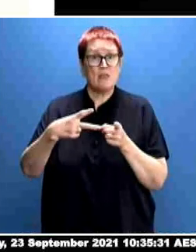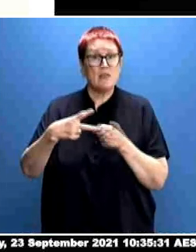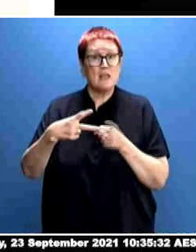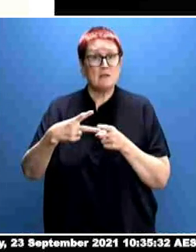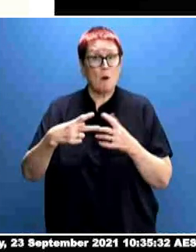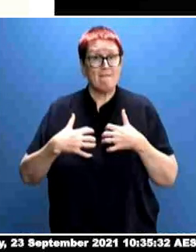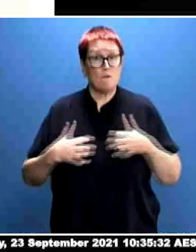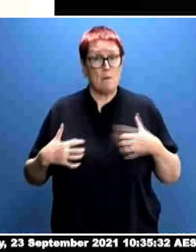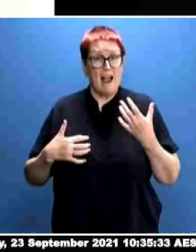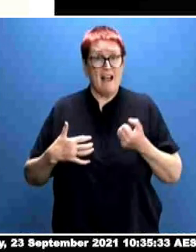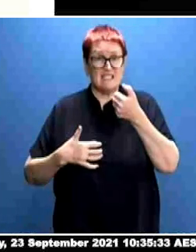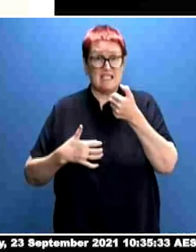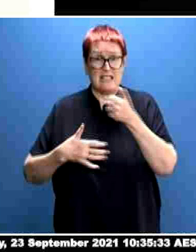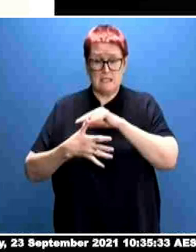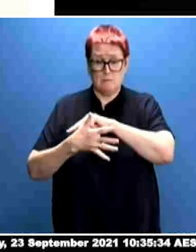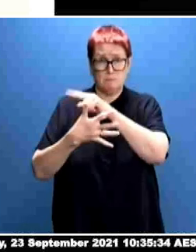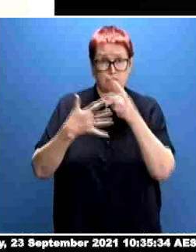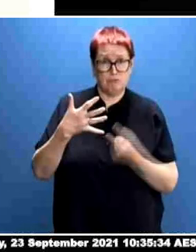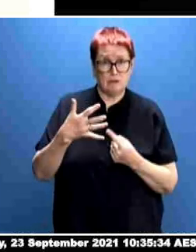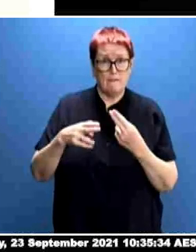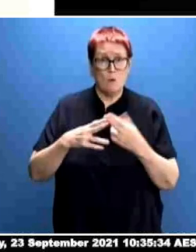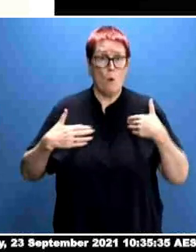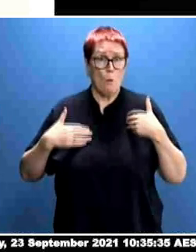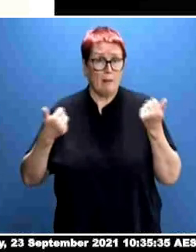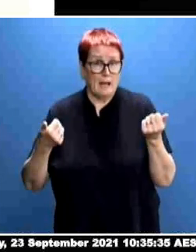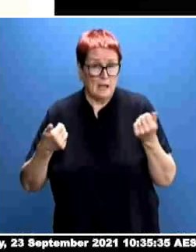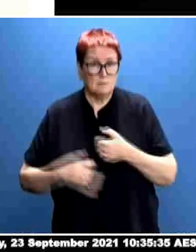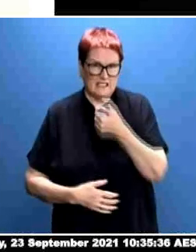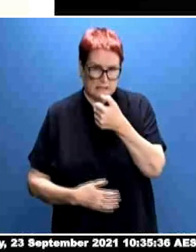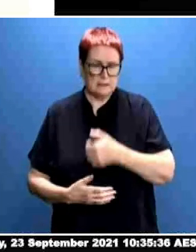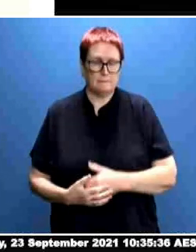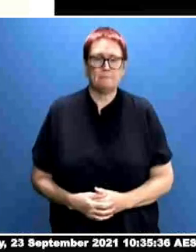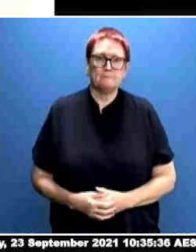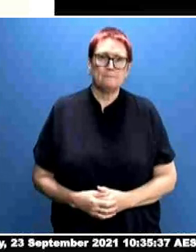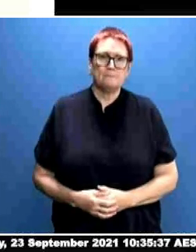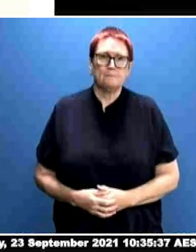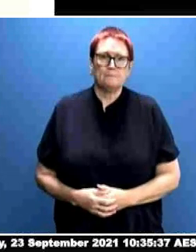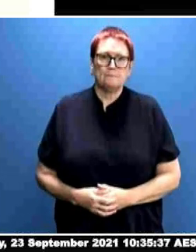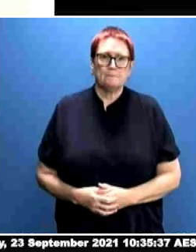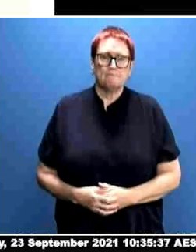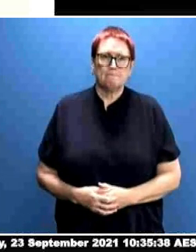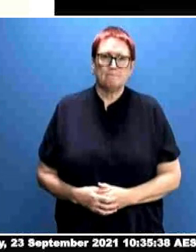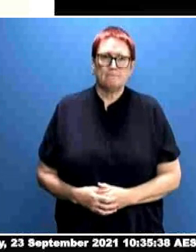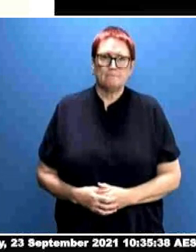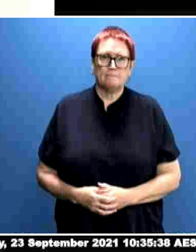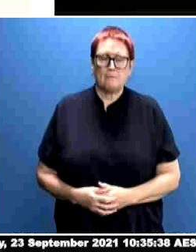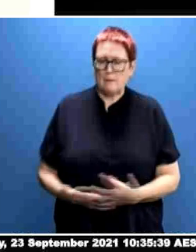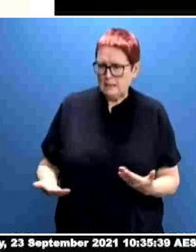have six domains of wellbeing that speak to, I suppose, the overall picture of where a child might be at.